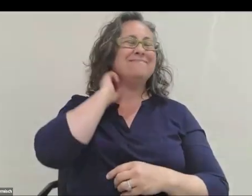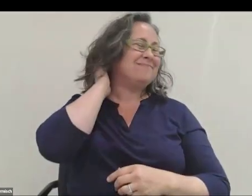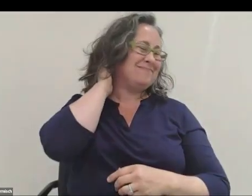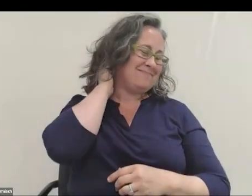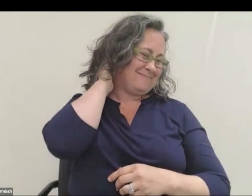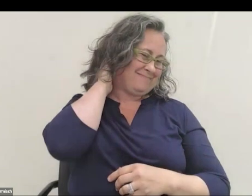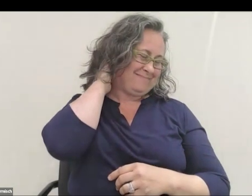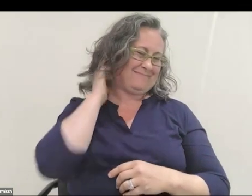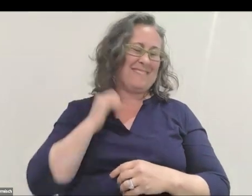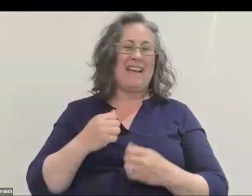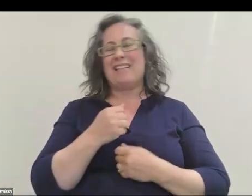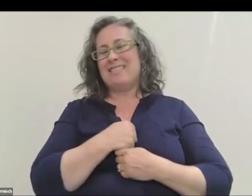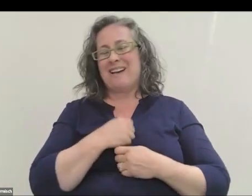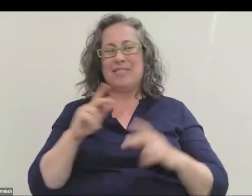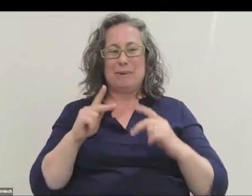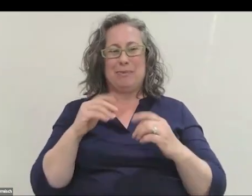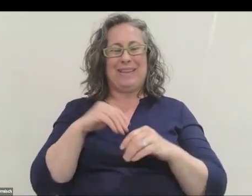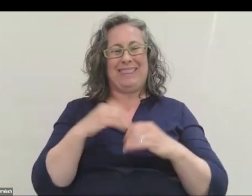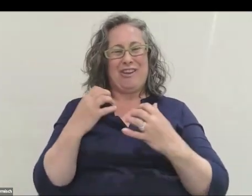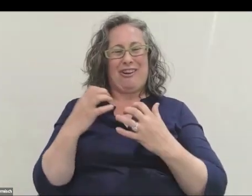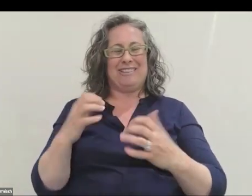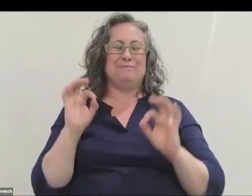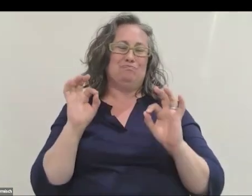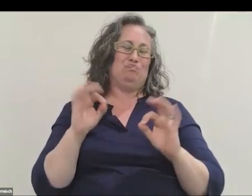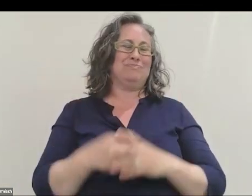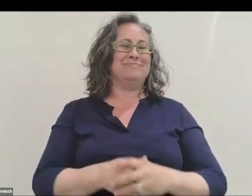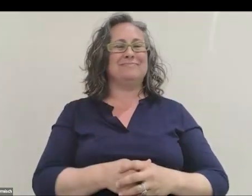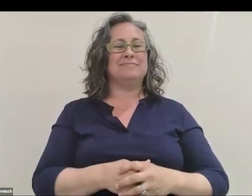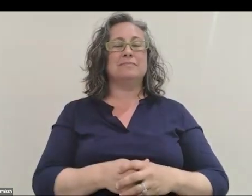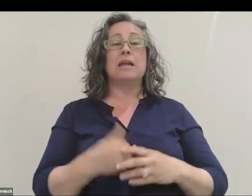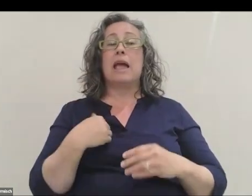Brilliant. We have people in the audience. I love that.